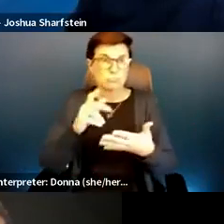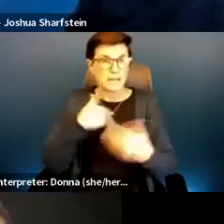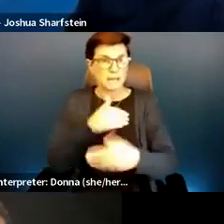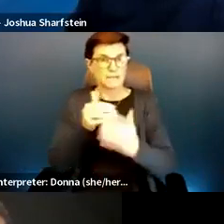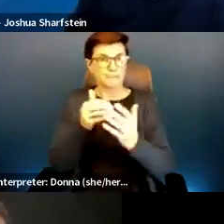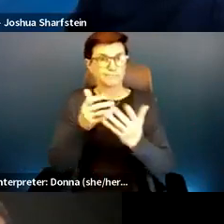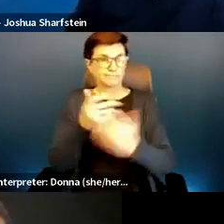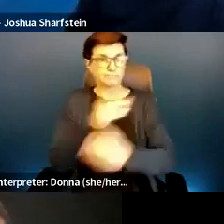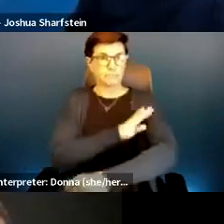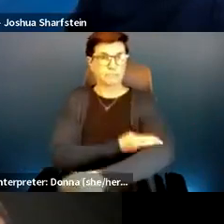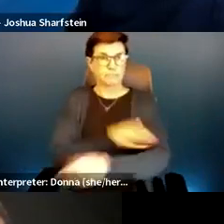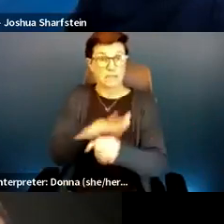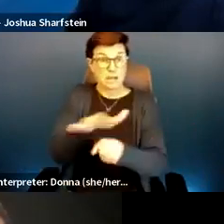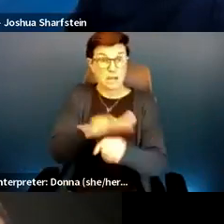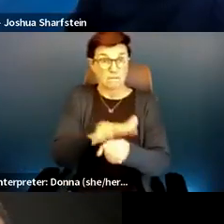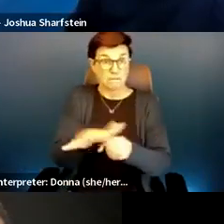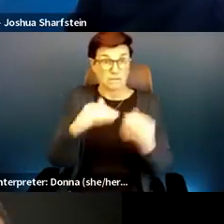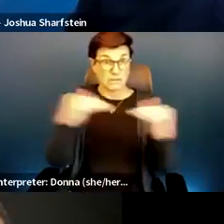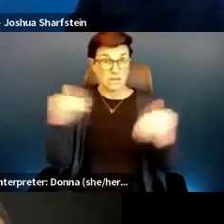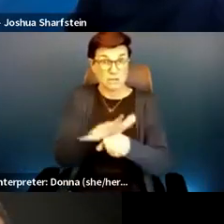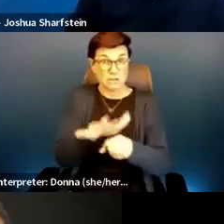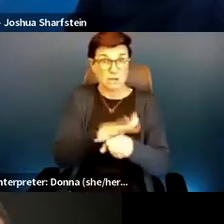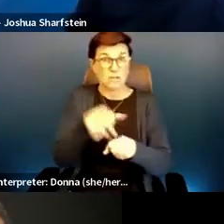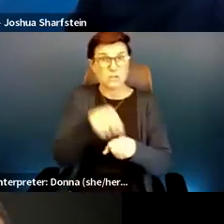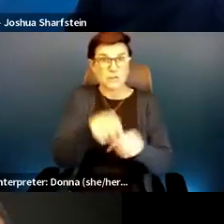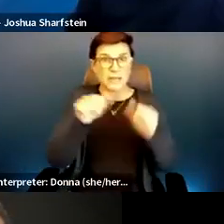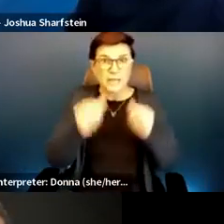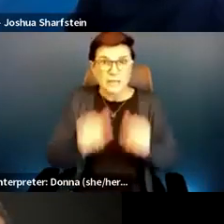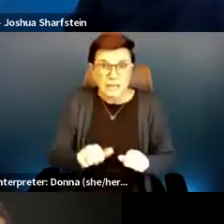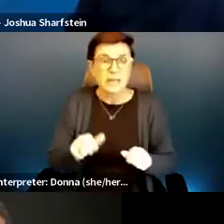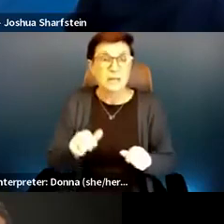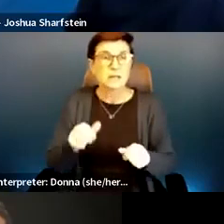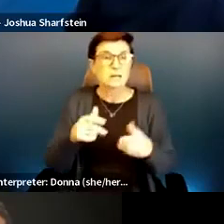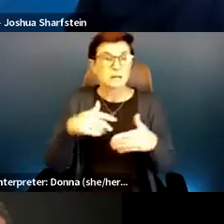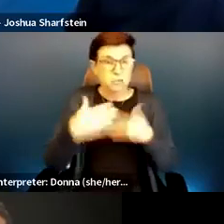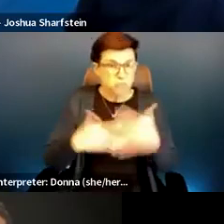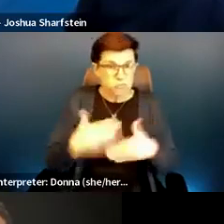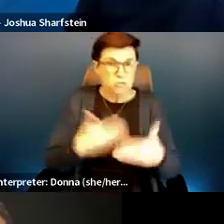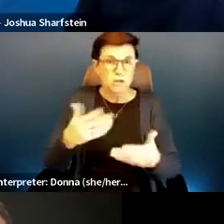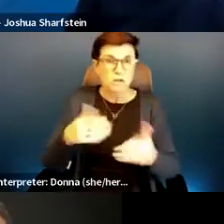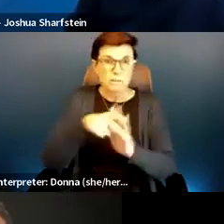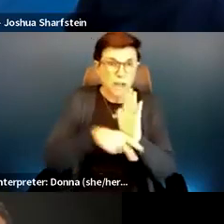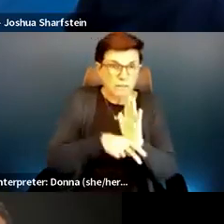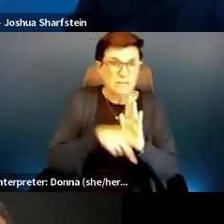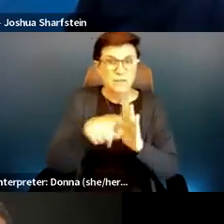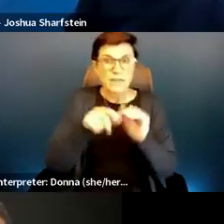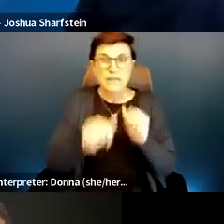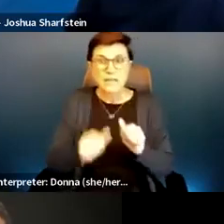that person can influence policy, the flow of resources, the work with the external community,